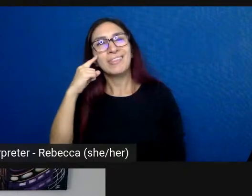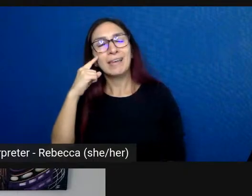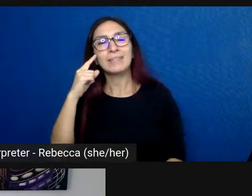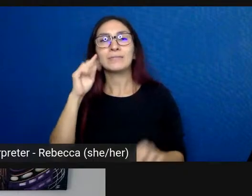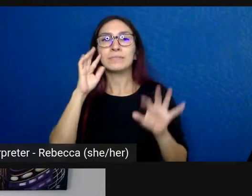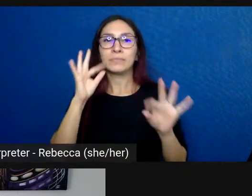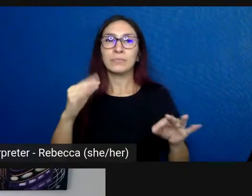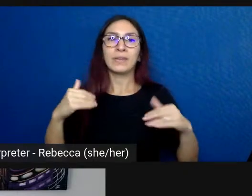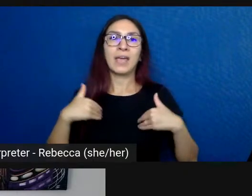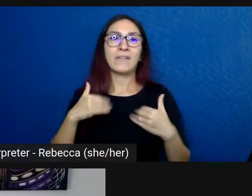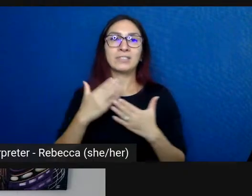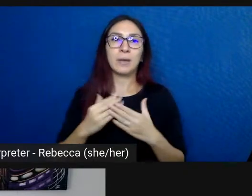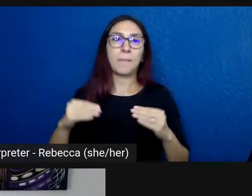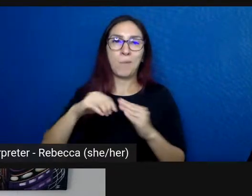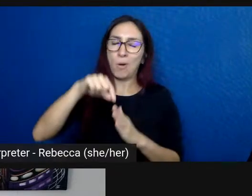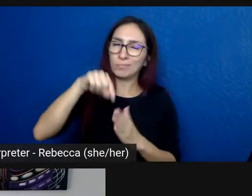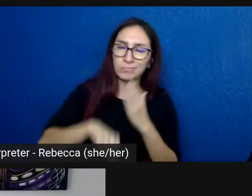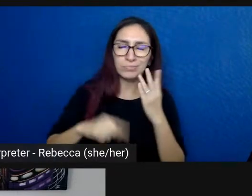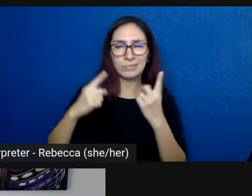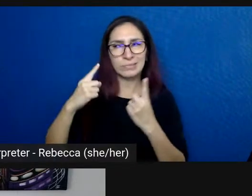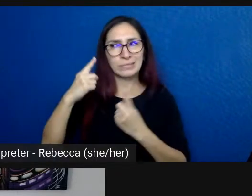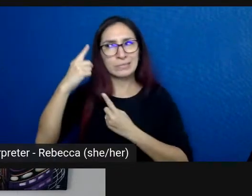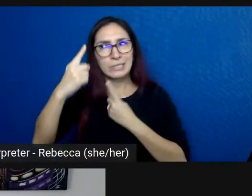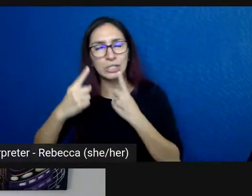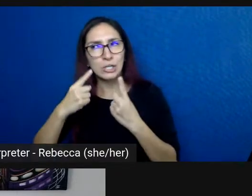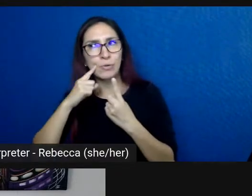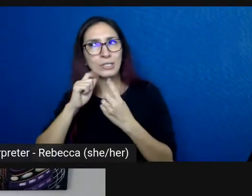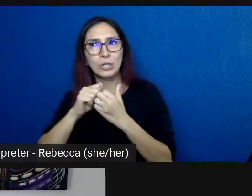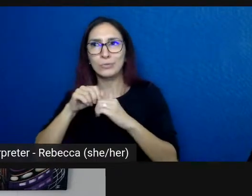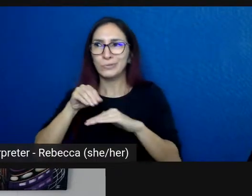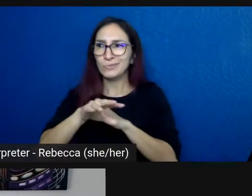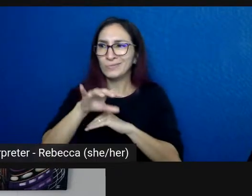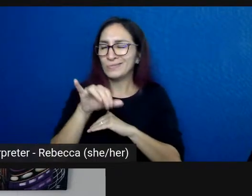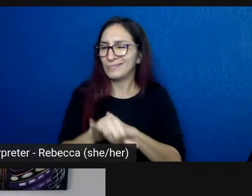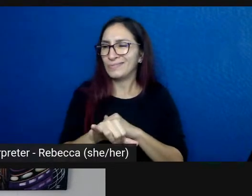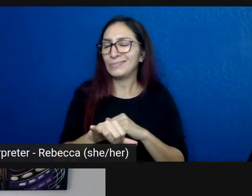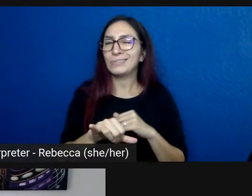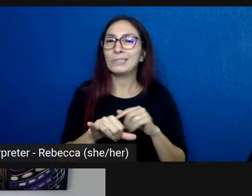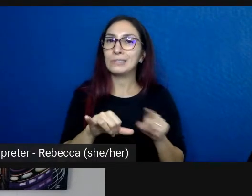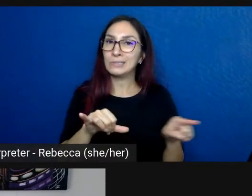the A11Y package also accounts for.